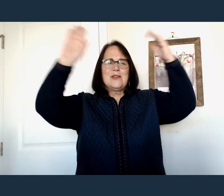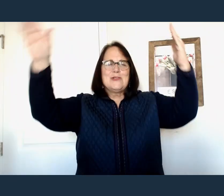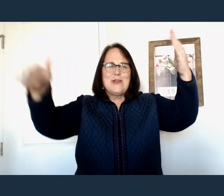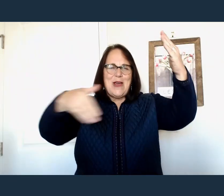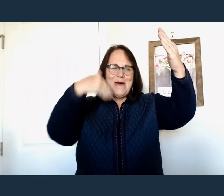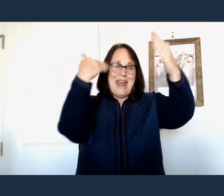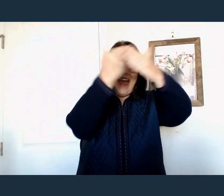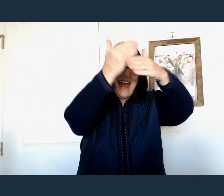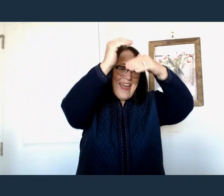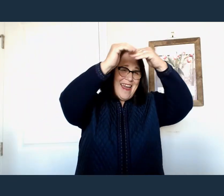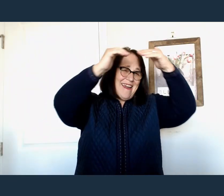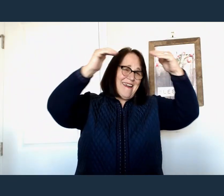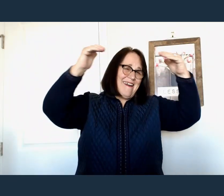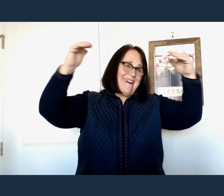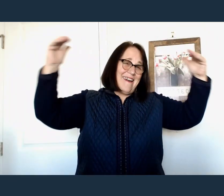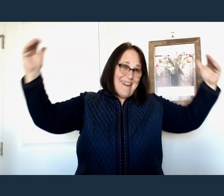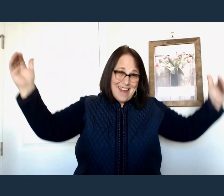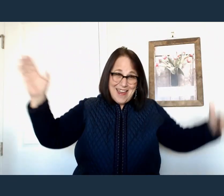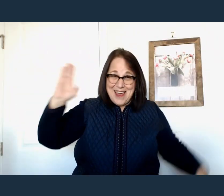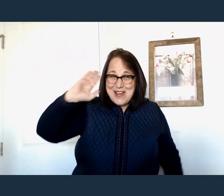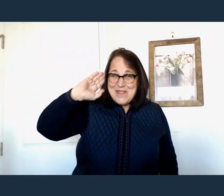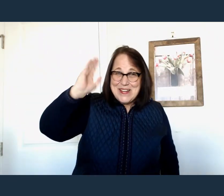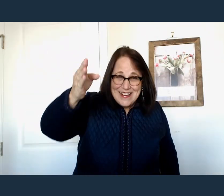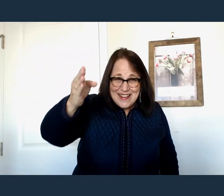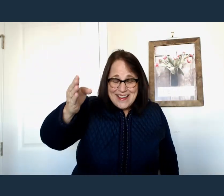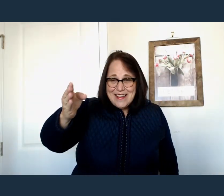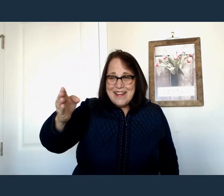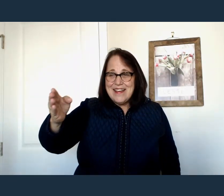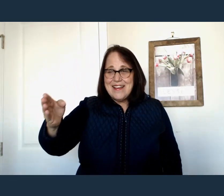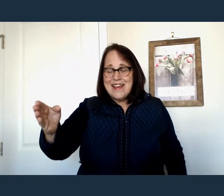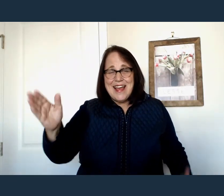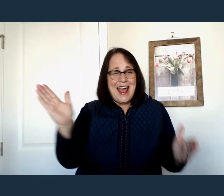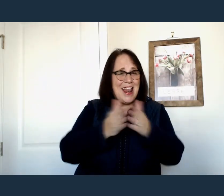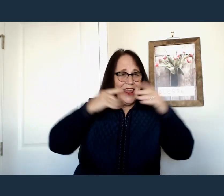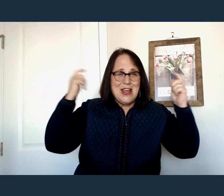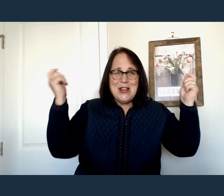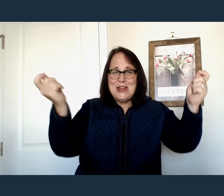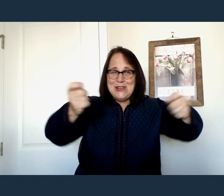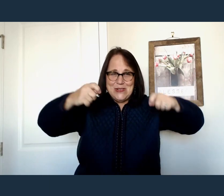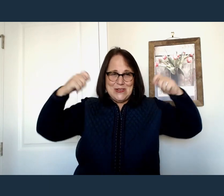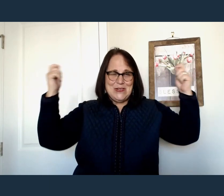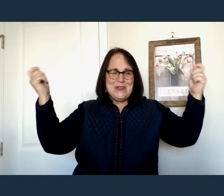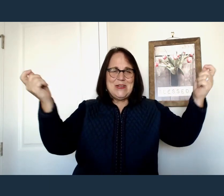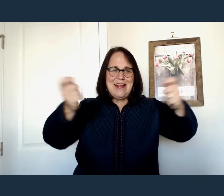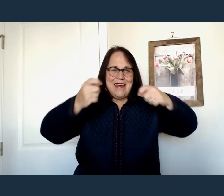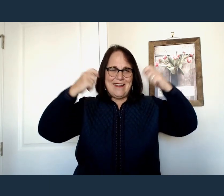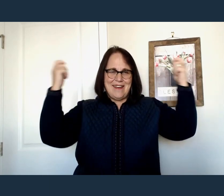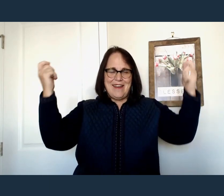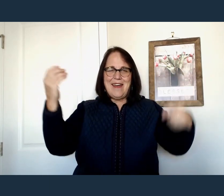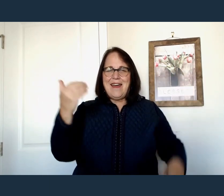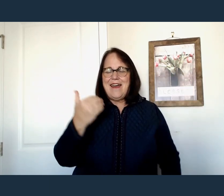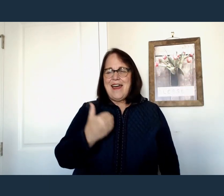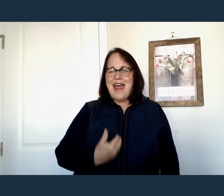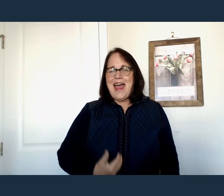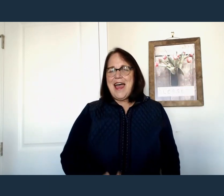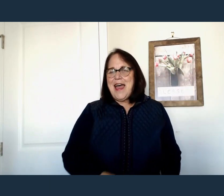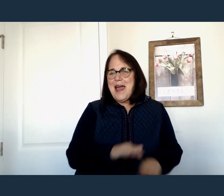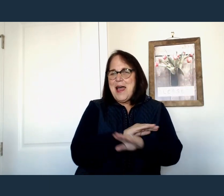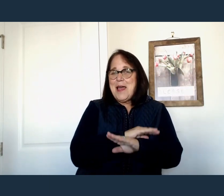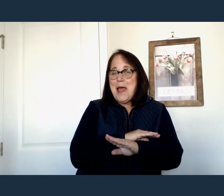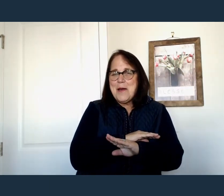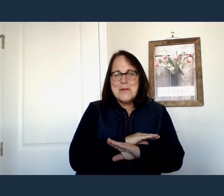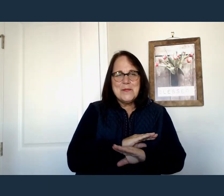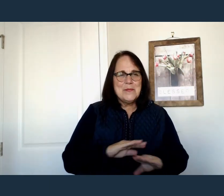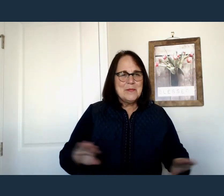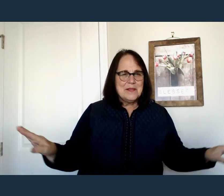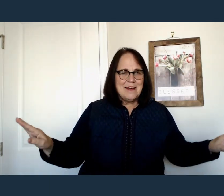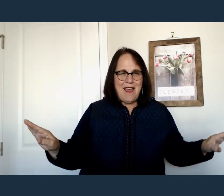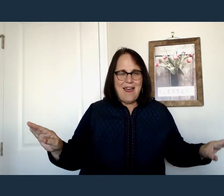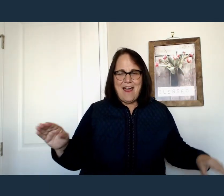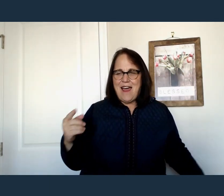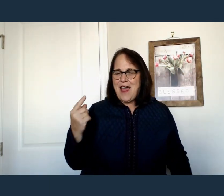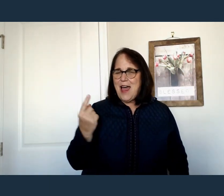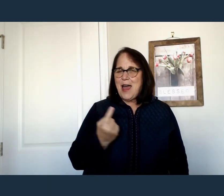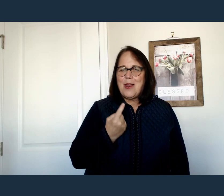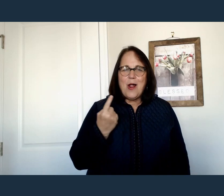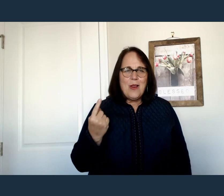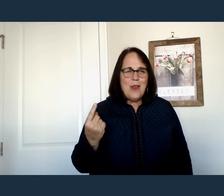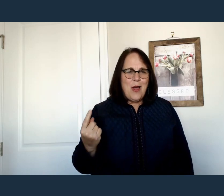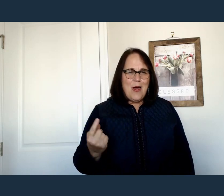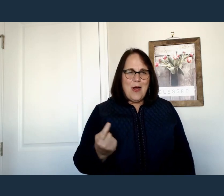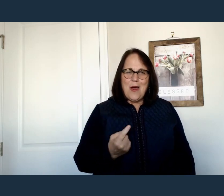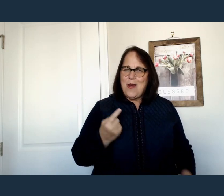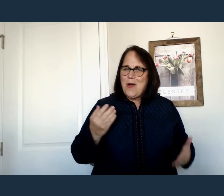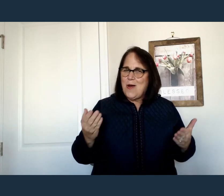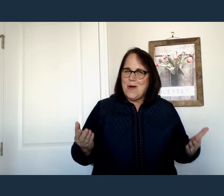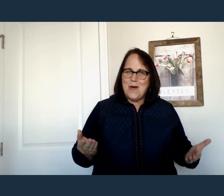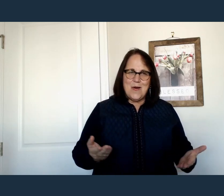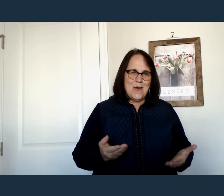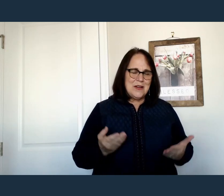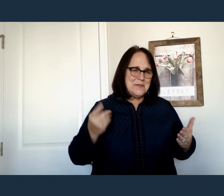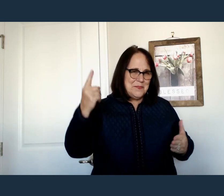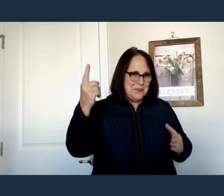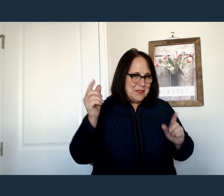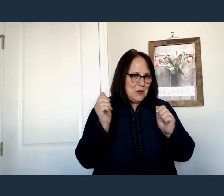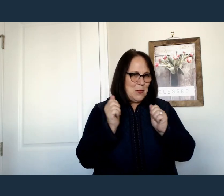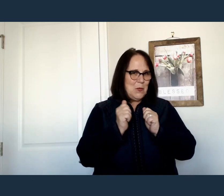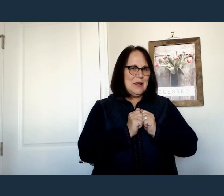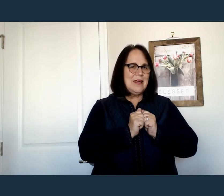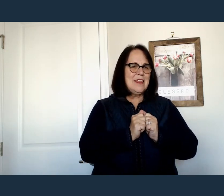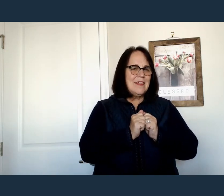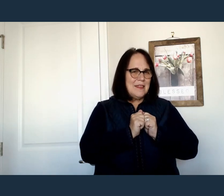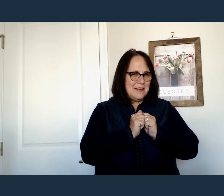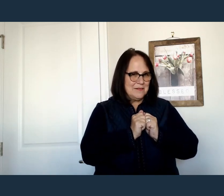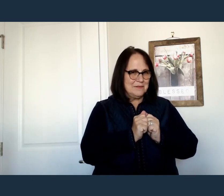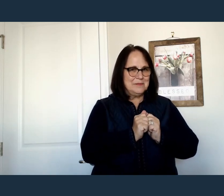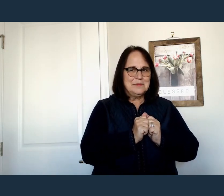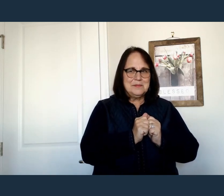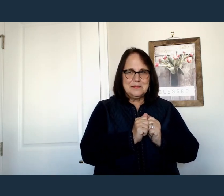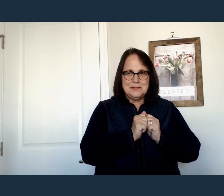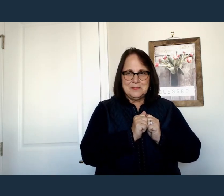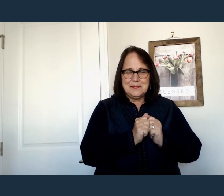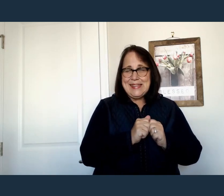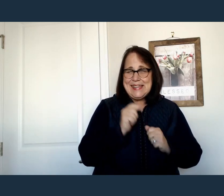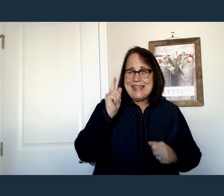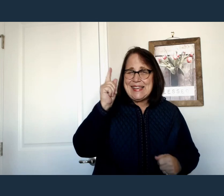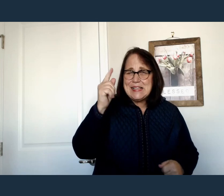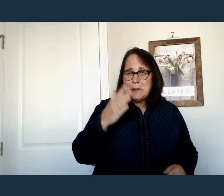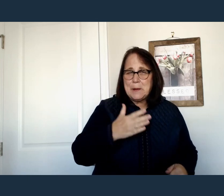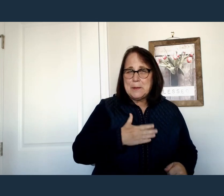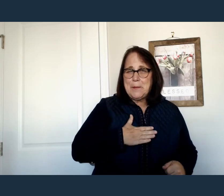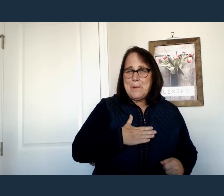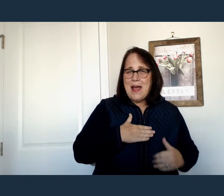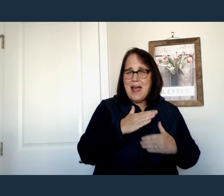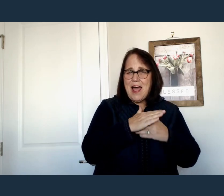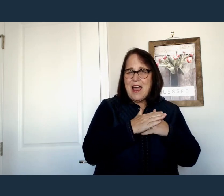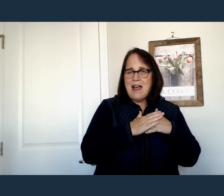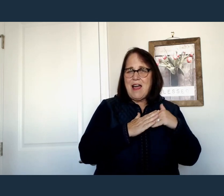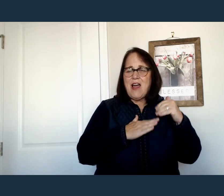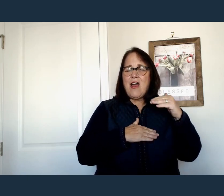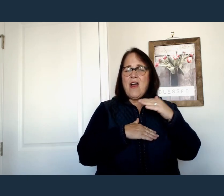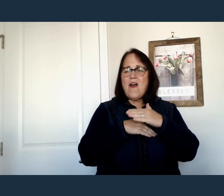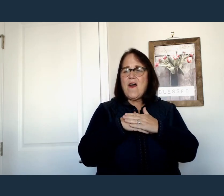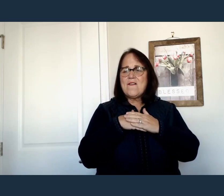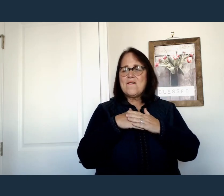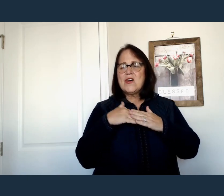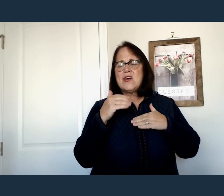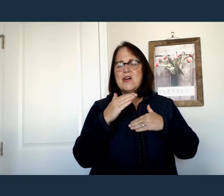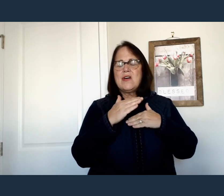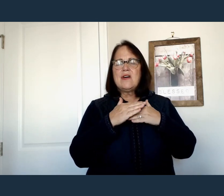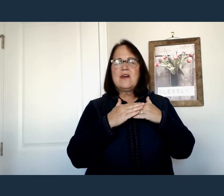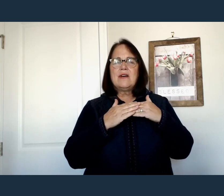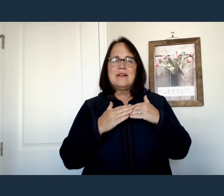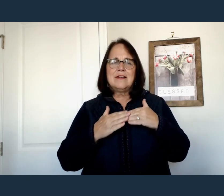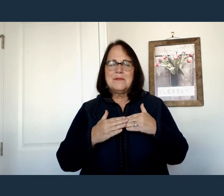Hallelujah, I am not alone He's my Comfort